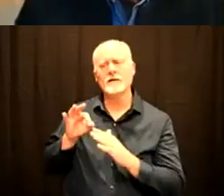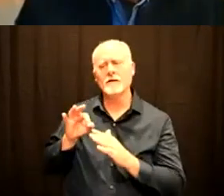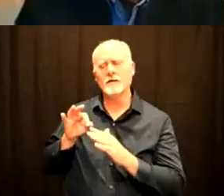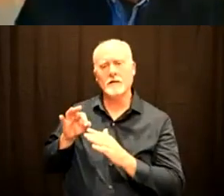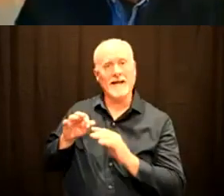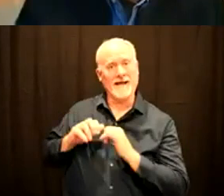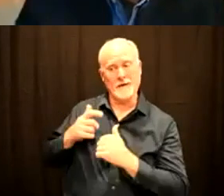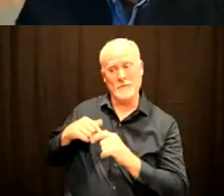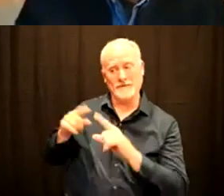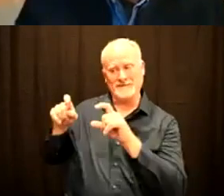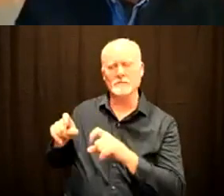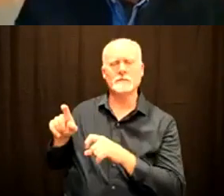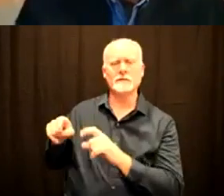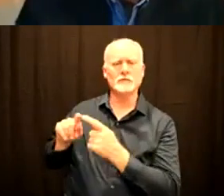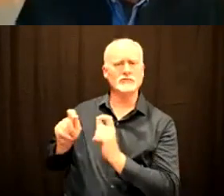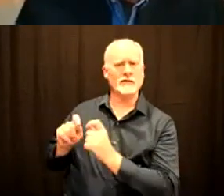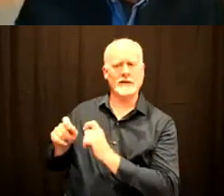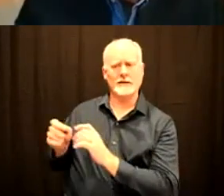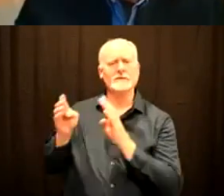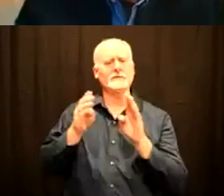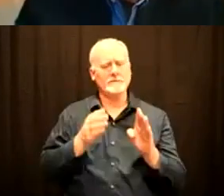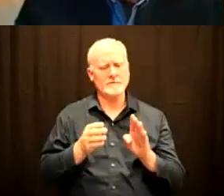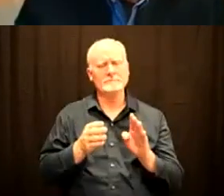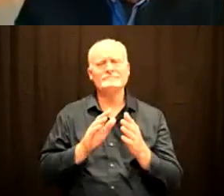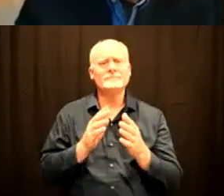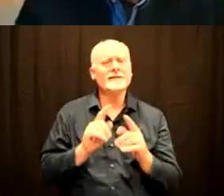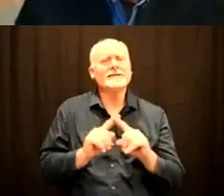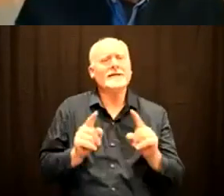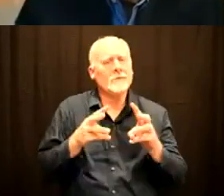in order to be able to test more effectively going forward and you'll hear katie talk about